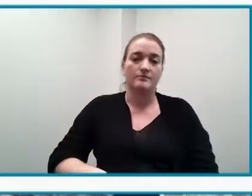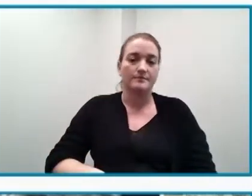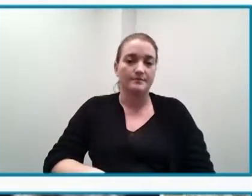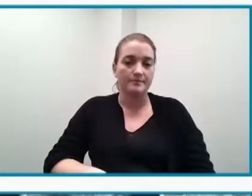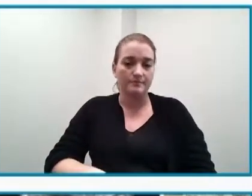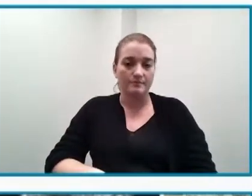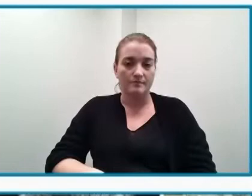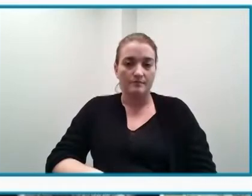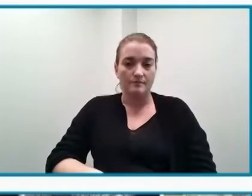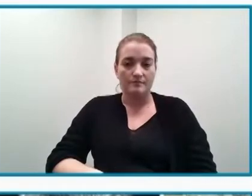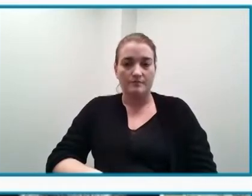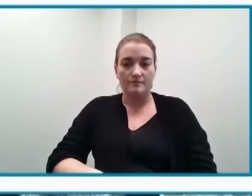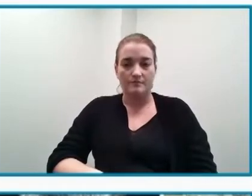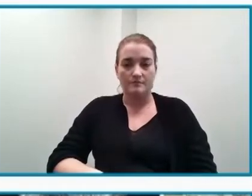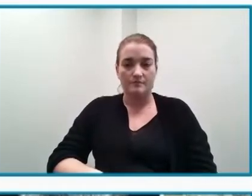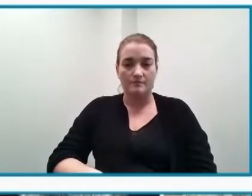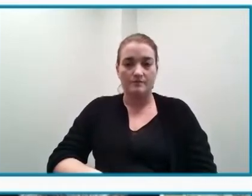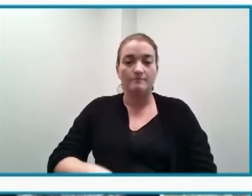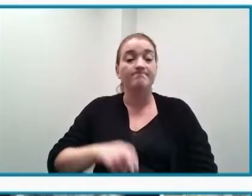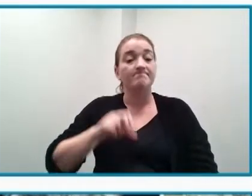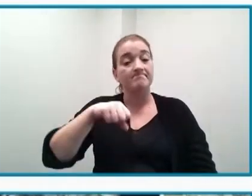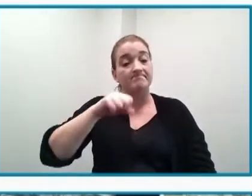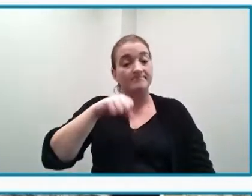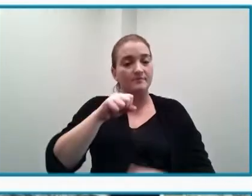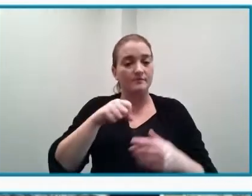Yes. So, um, you know, this particular group of islands,